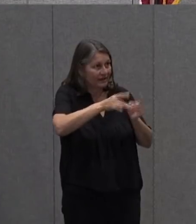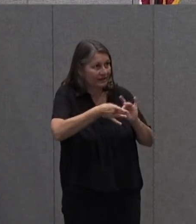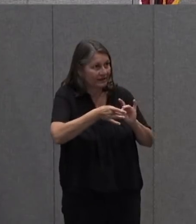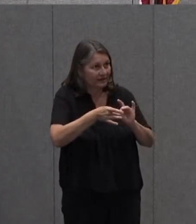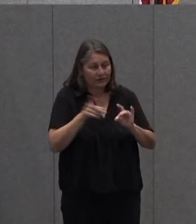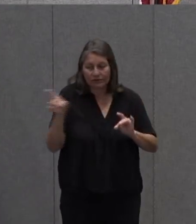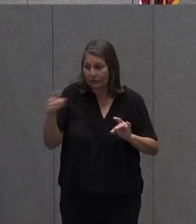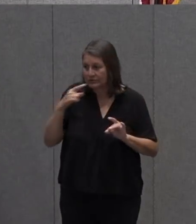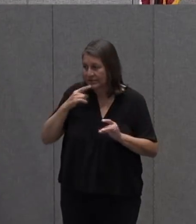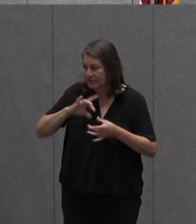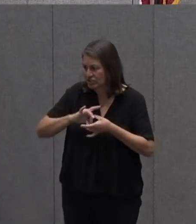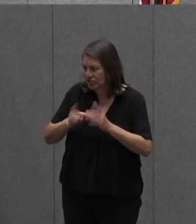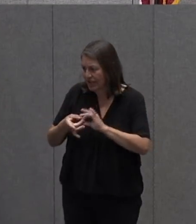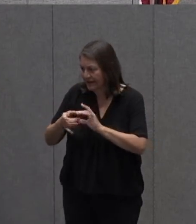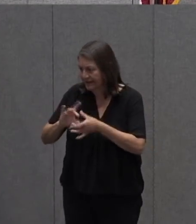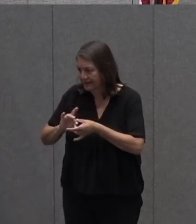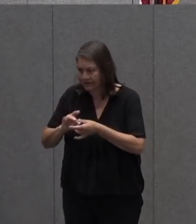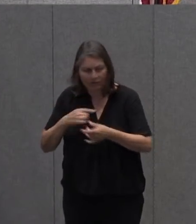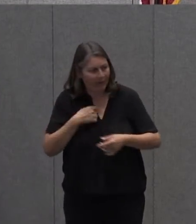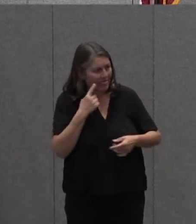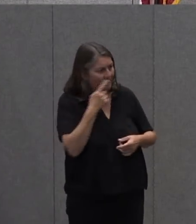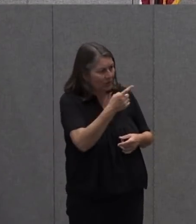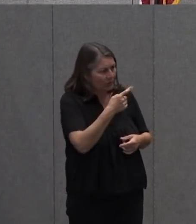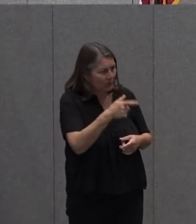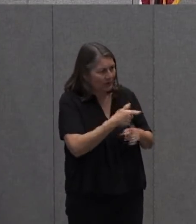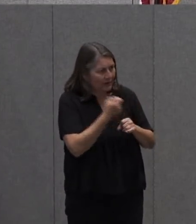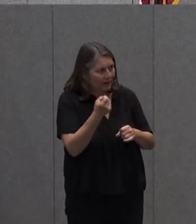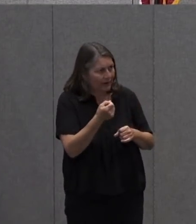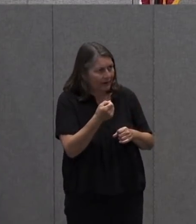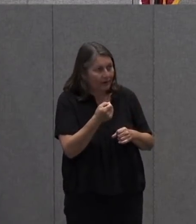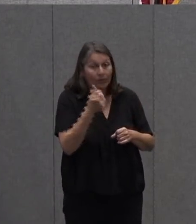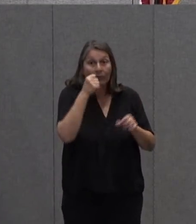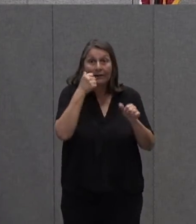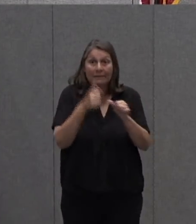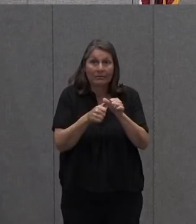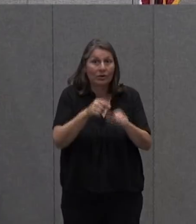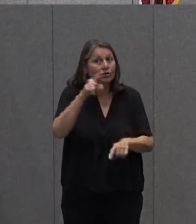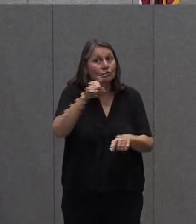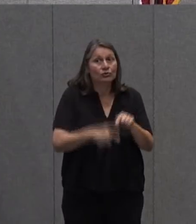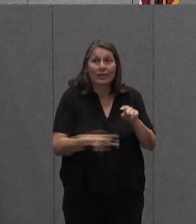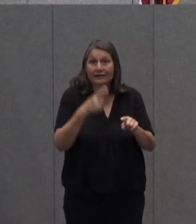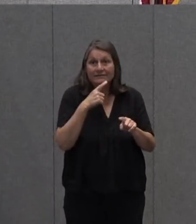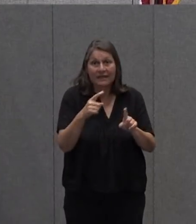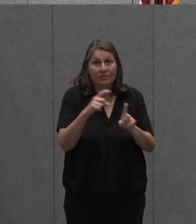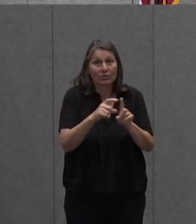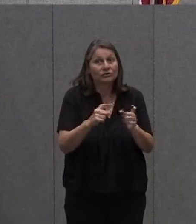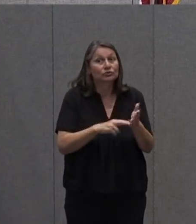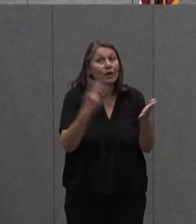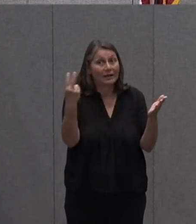I said chain, okay, so you win. Okay, so remember friends, we can't repeat a word. And so that would be a reason--